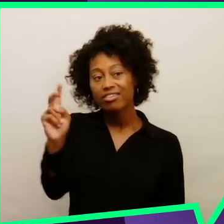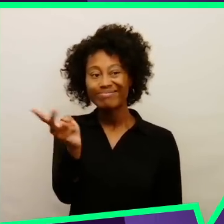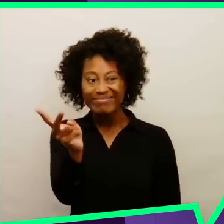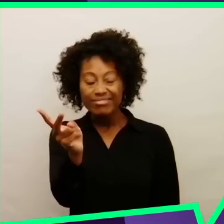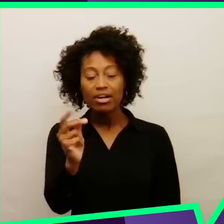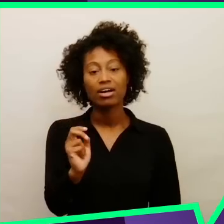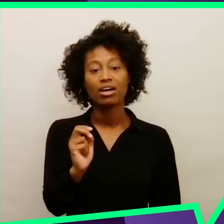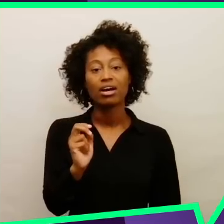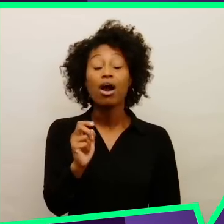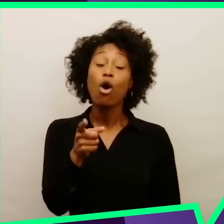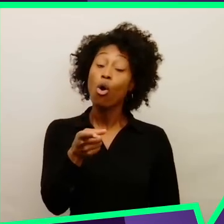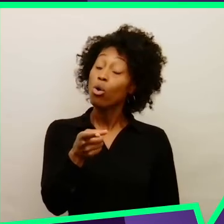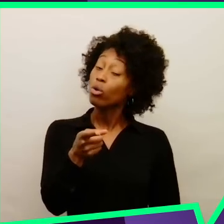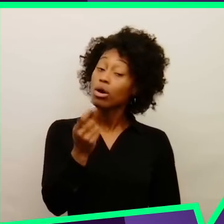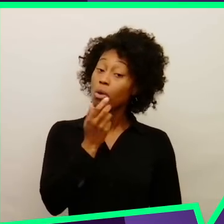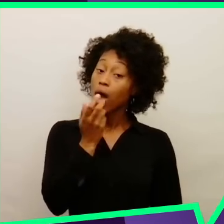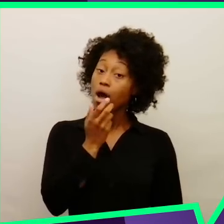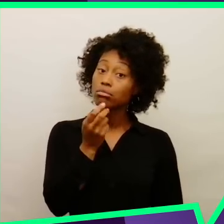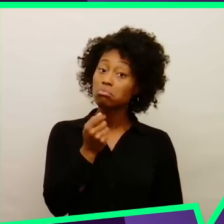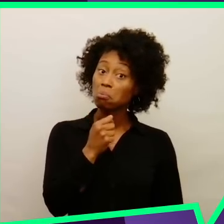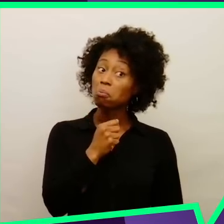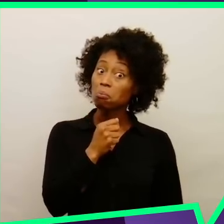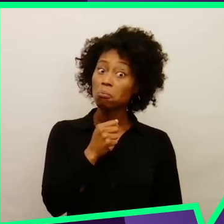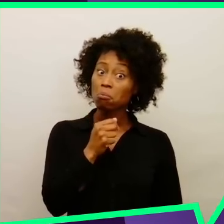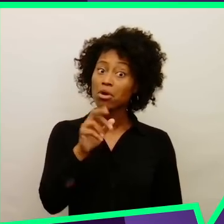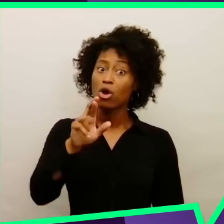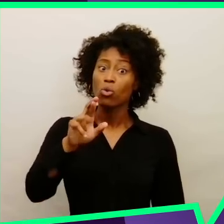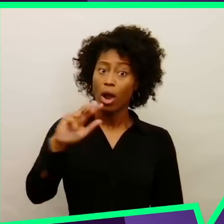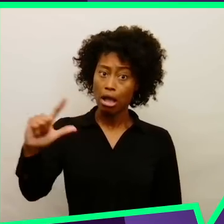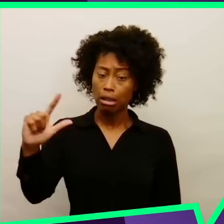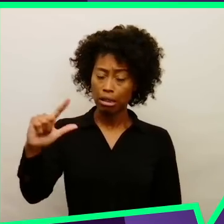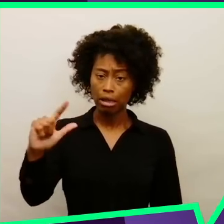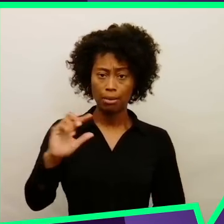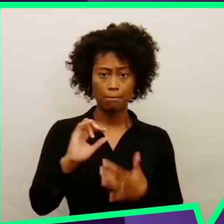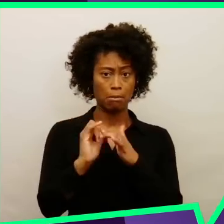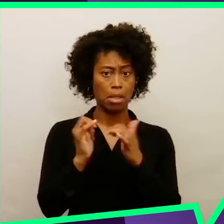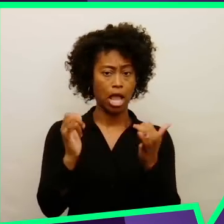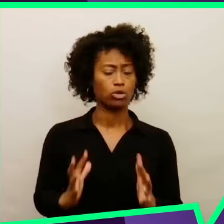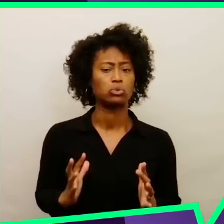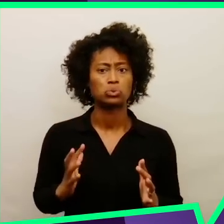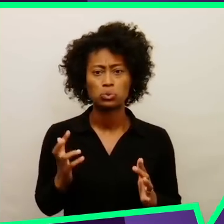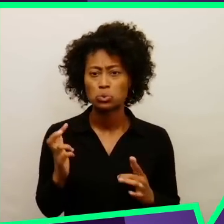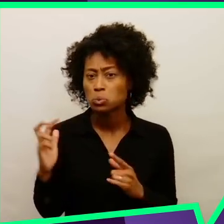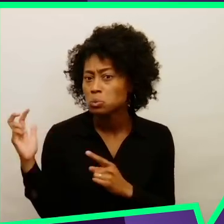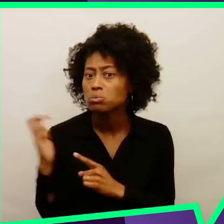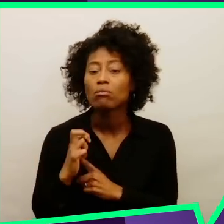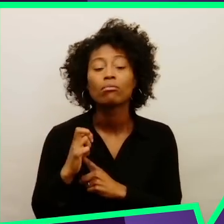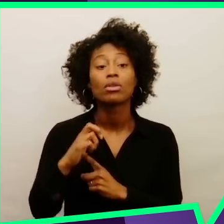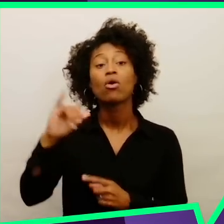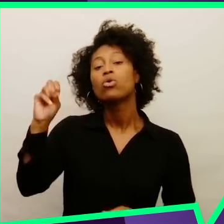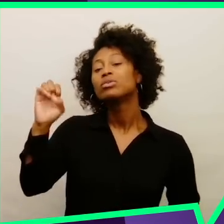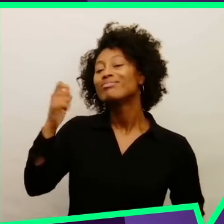There are some incredible Rocket League players here. They're using to-- Yeah, Jose, like you said, to a--